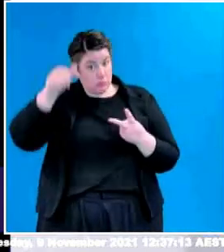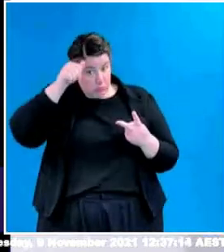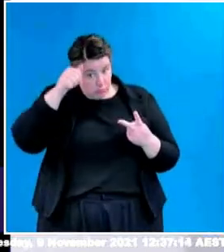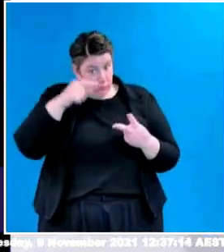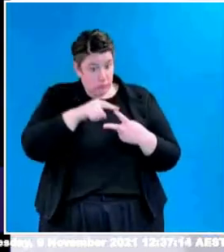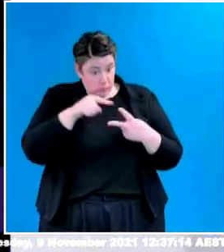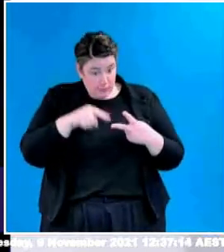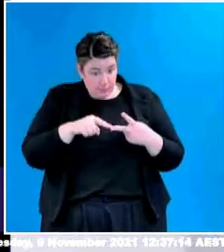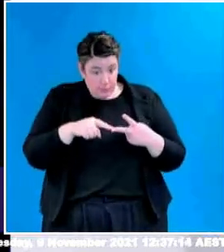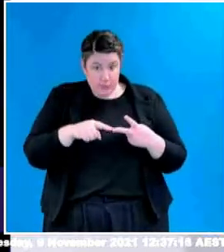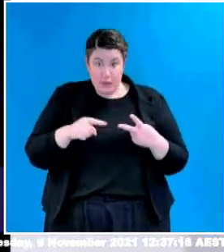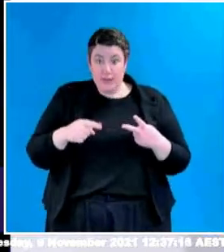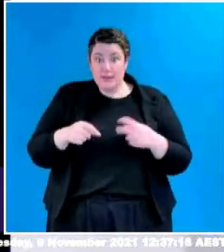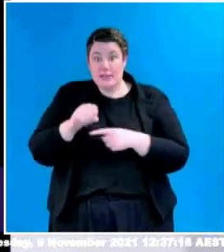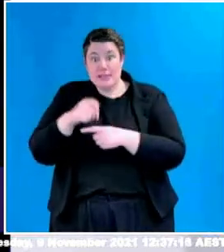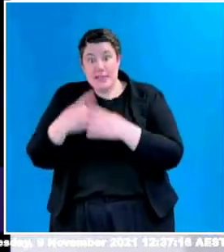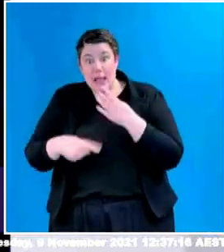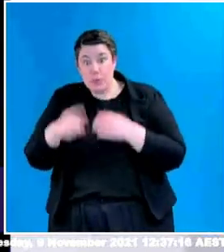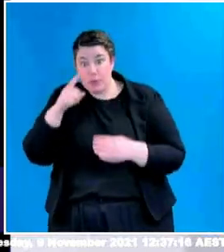disabled people in that these spaces.